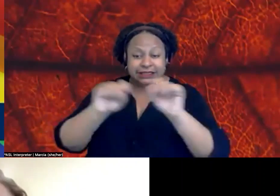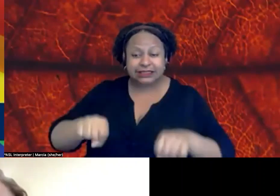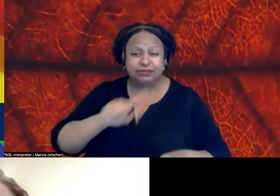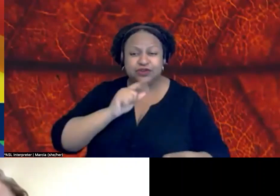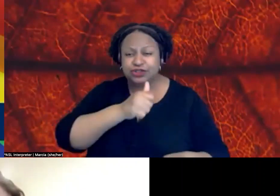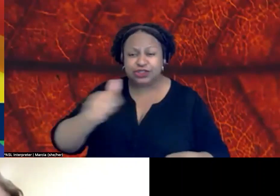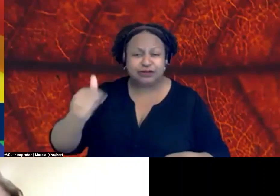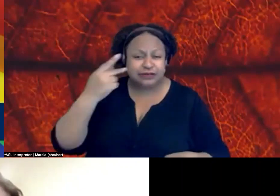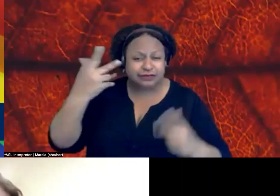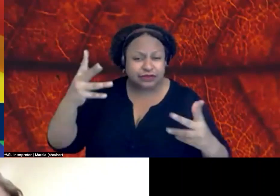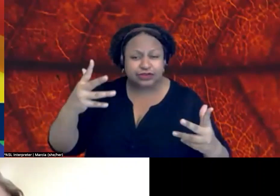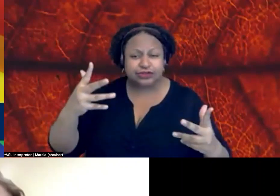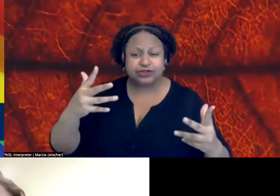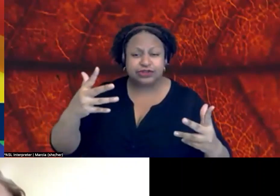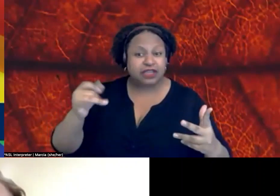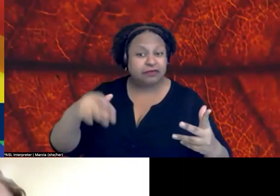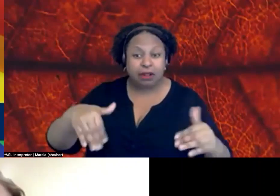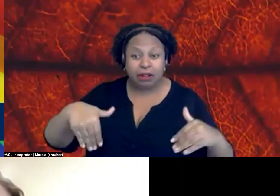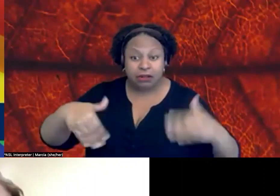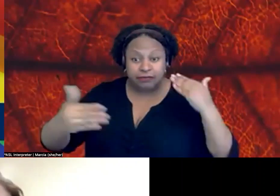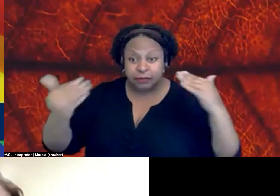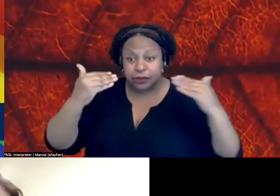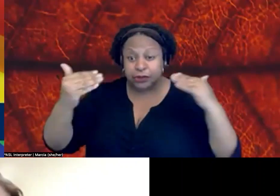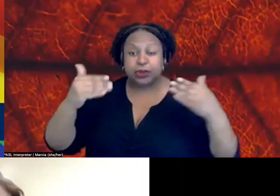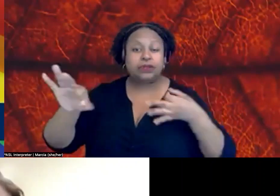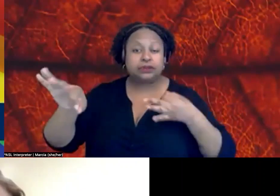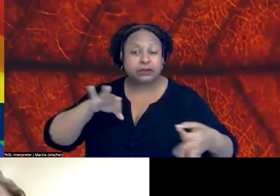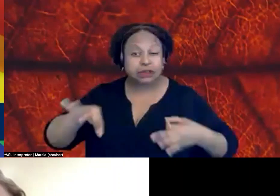but for those who are not familiar, let me describe that to you.